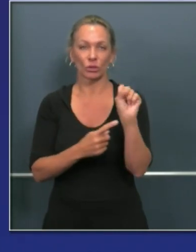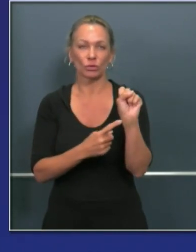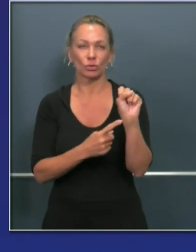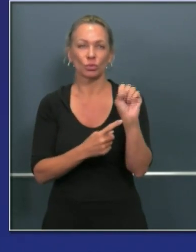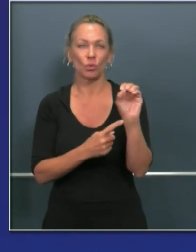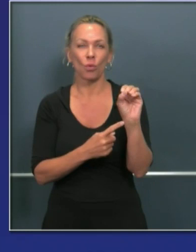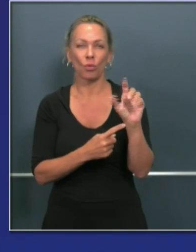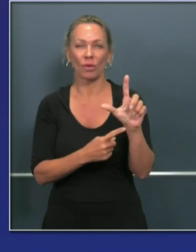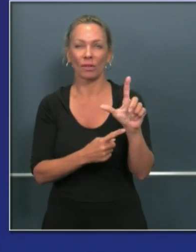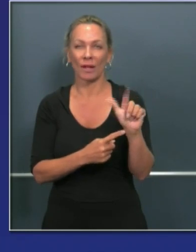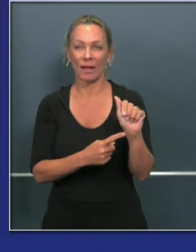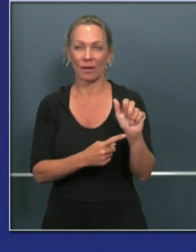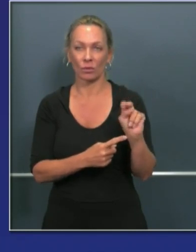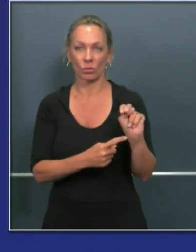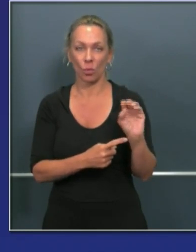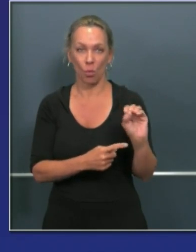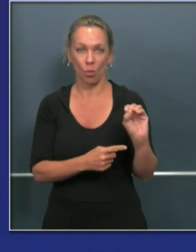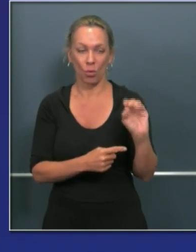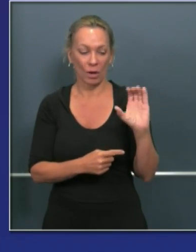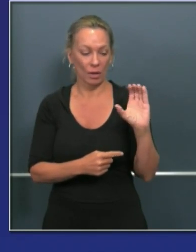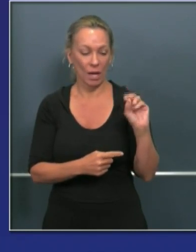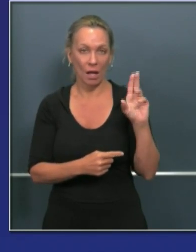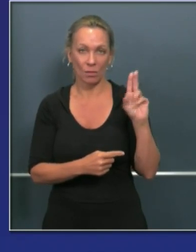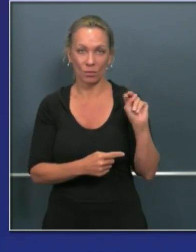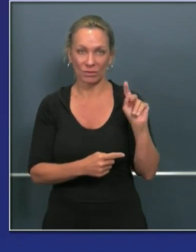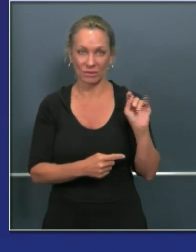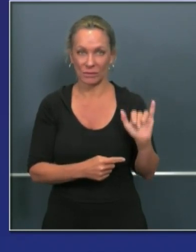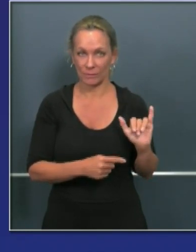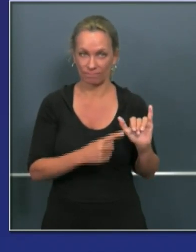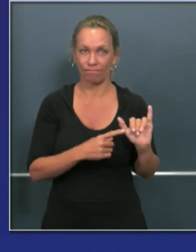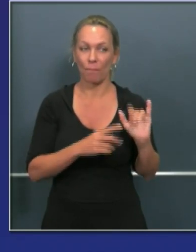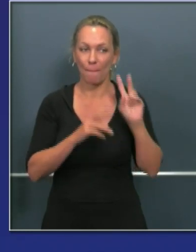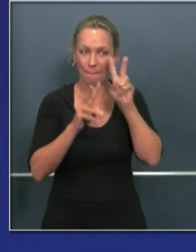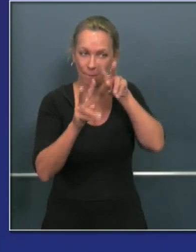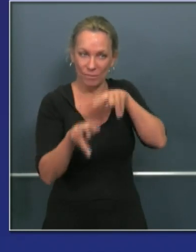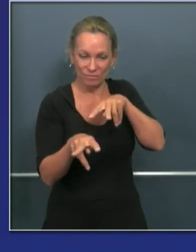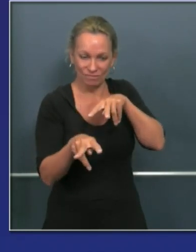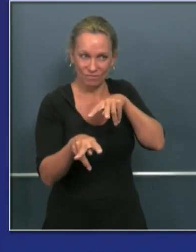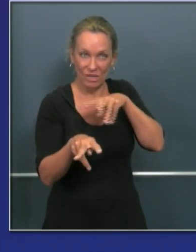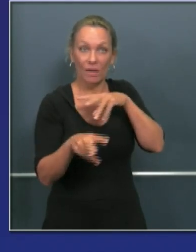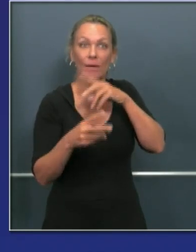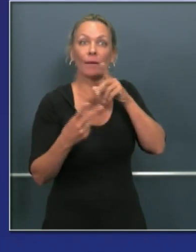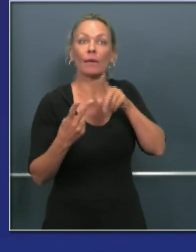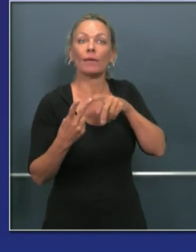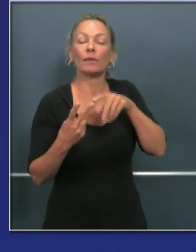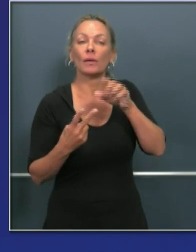GLENN COUNTY TO THE TARGETED ENGAGEMENT LESSEN OUR 19 COUNTIES AND DOCTOR GALLEY